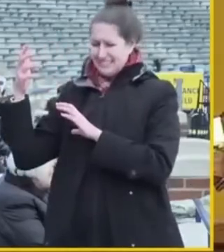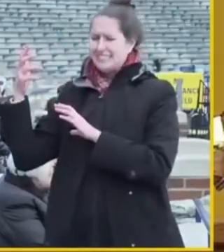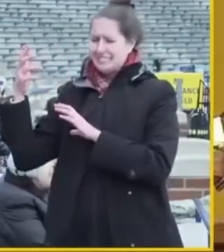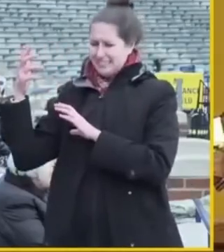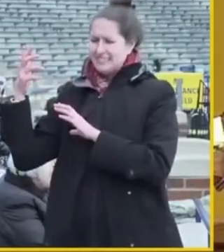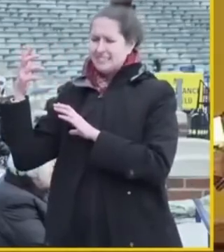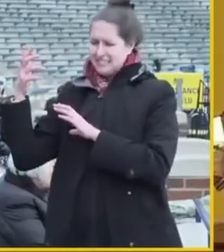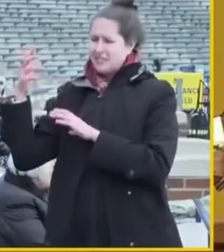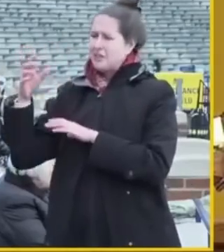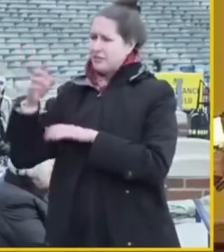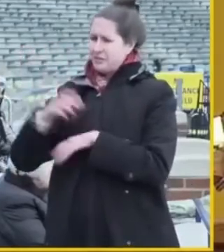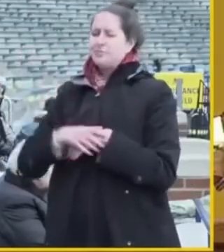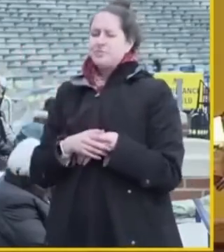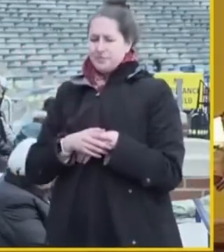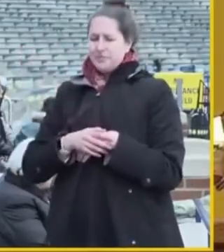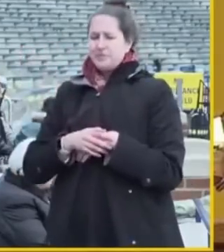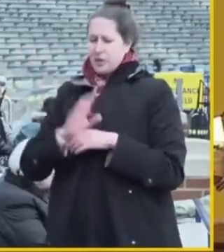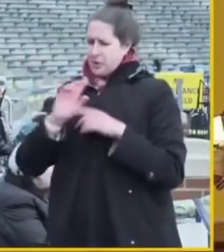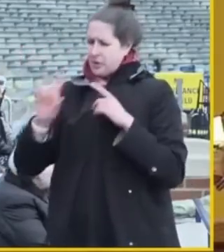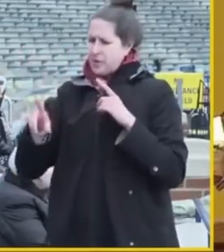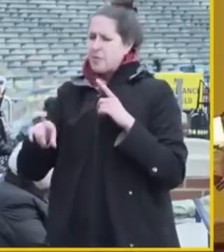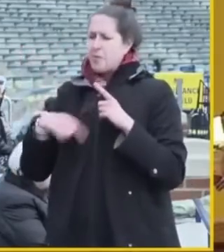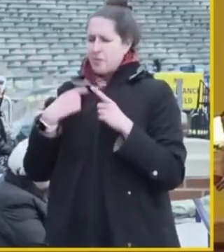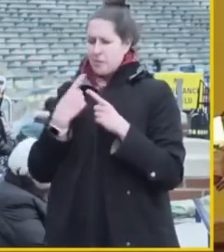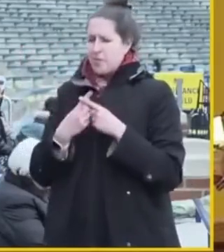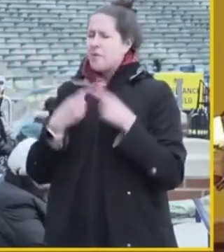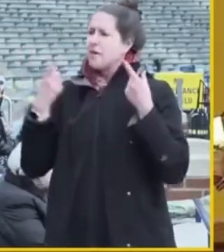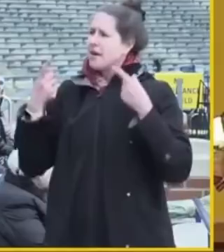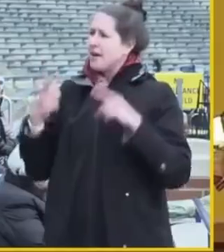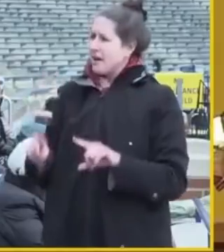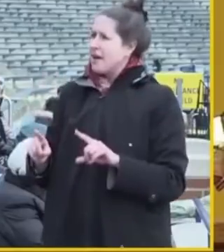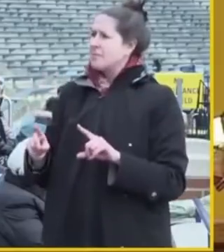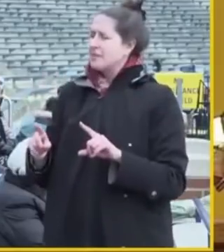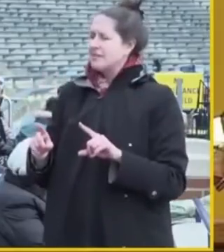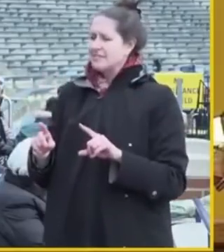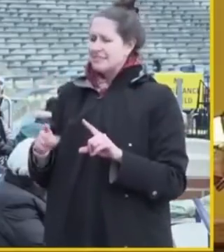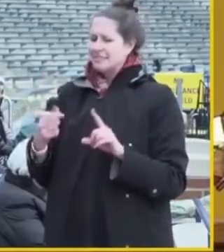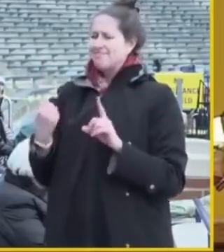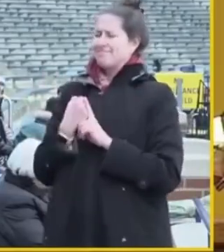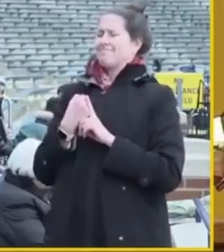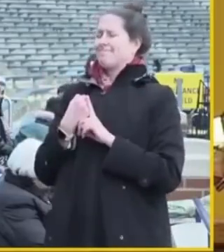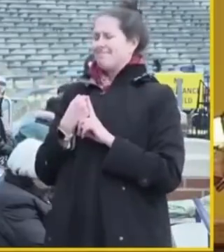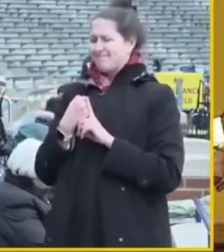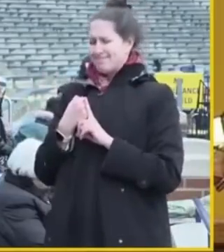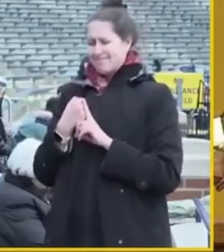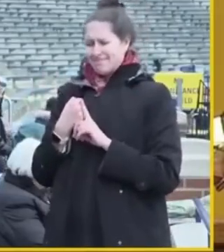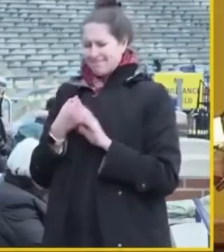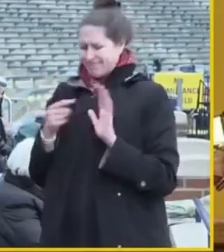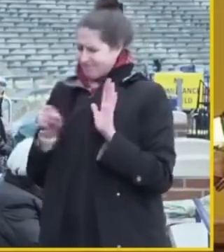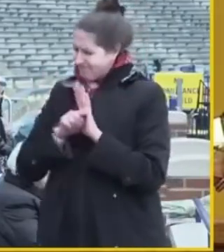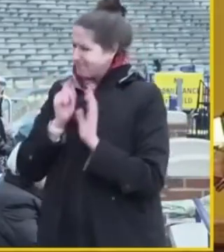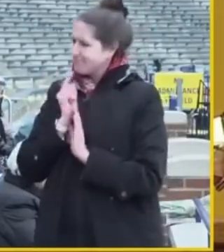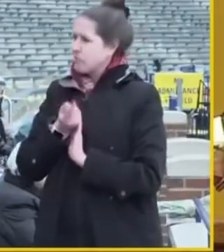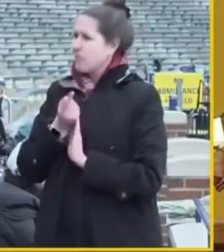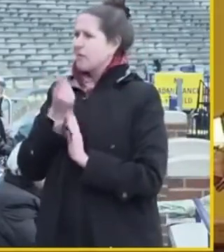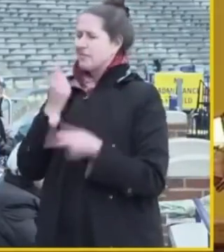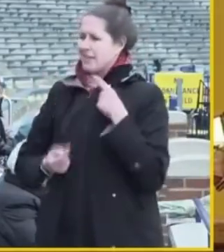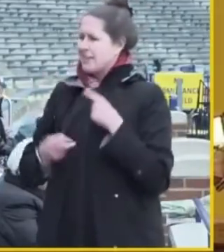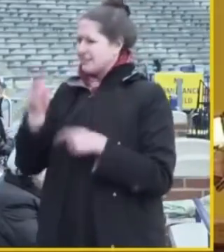So whenever you find yourself in one of those dark moments when you can't see forward, I hope you will remember